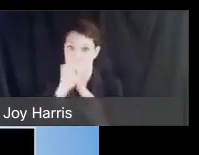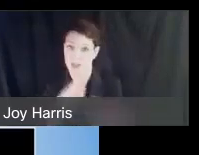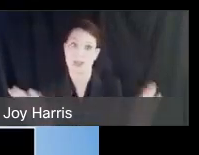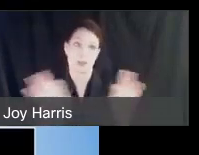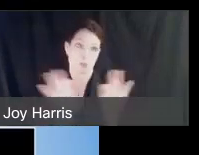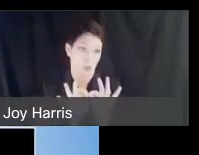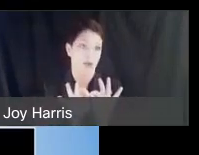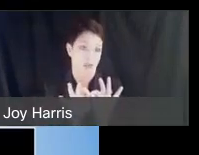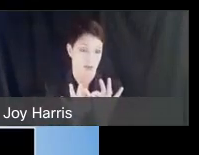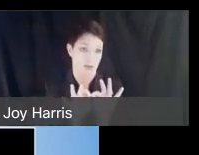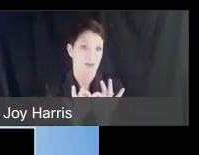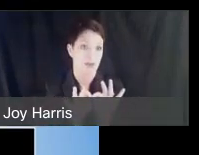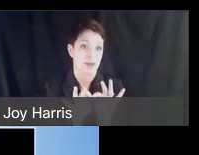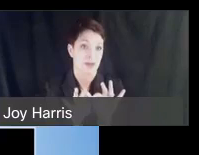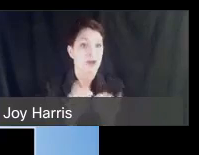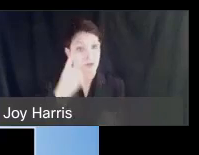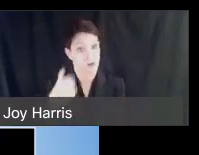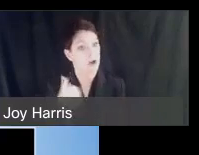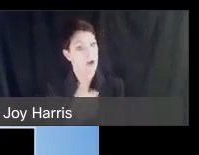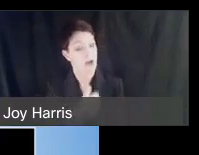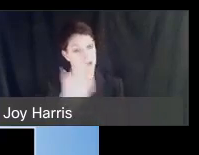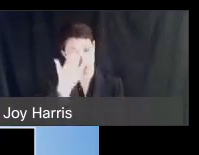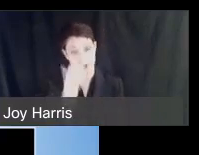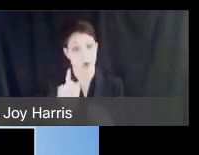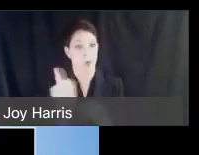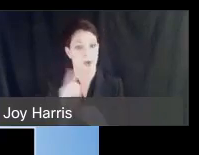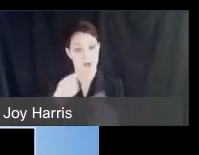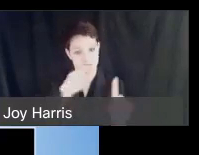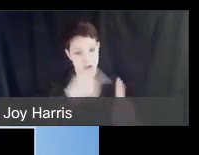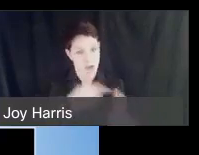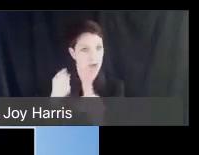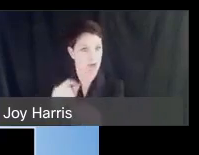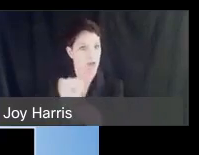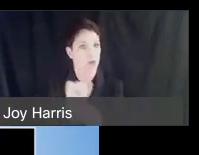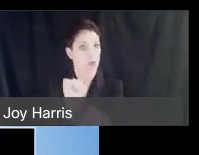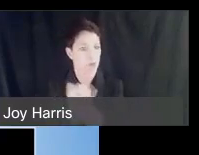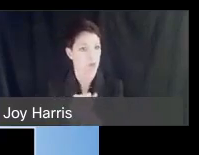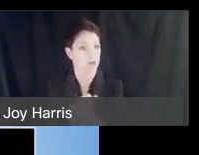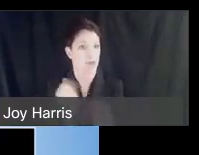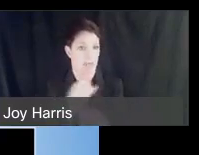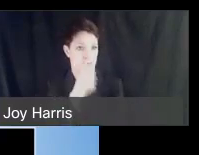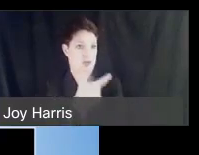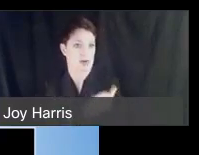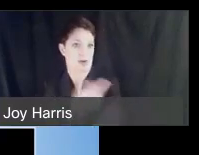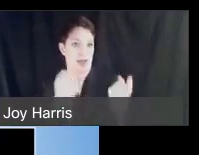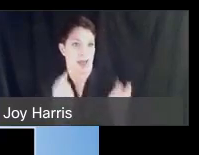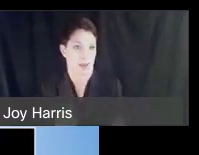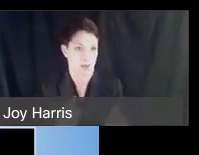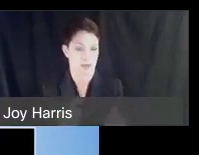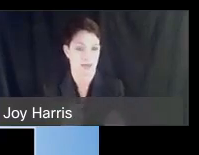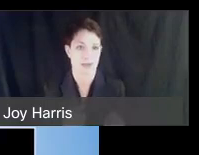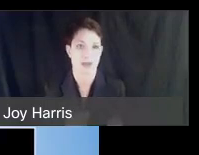to us so we know where to target our efforts. So I want to reassure people that this is the only